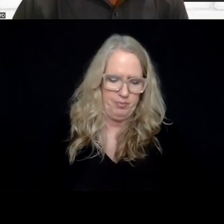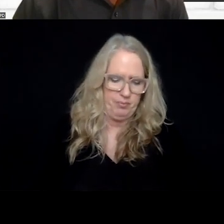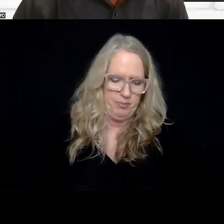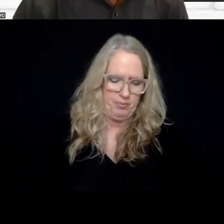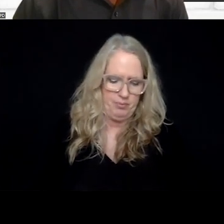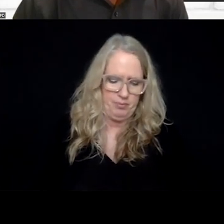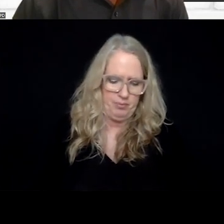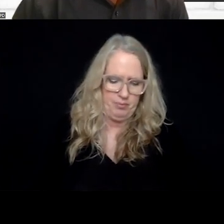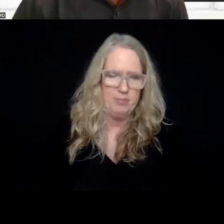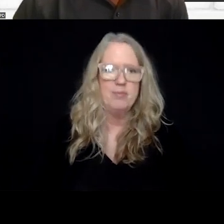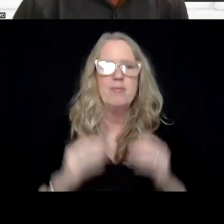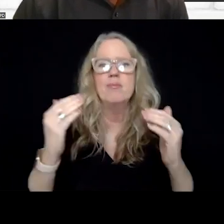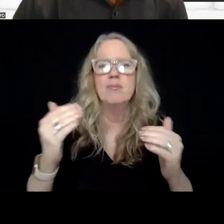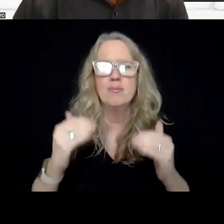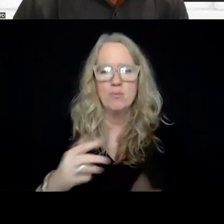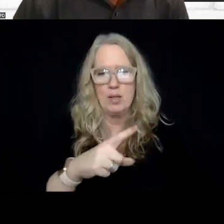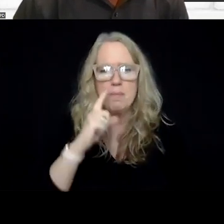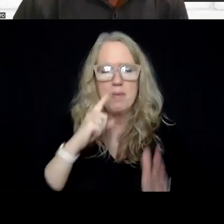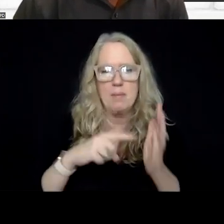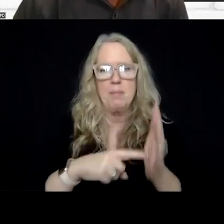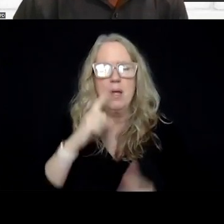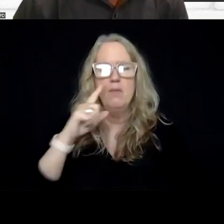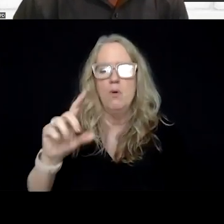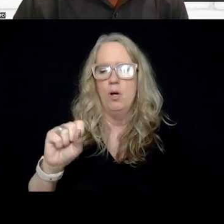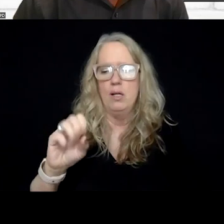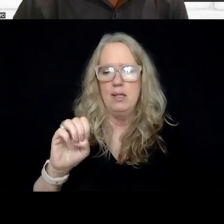ON THIS NEXT SLIDE IS A FUTURE FROM THE SEATTLE TIMES THAT TALKS